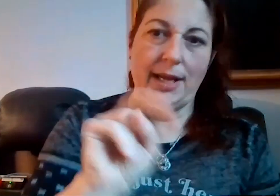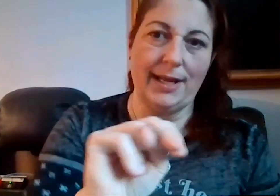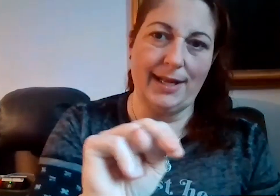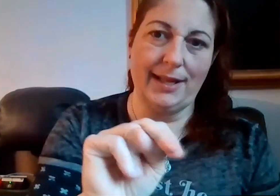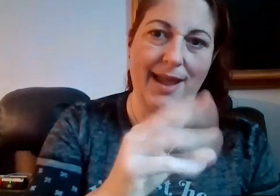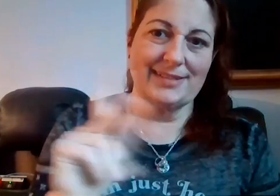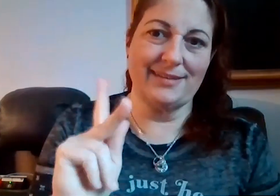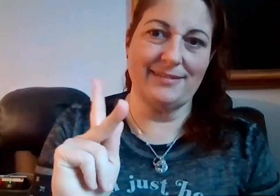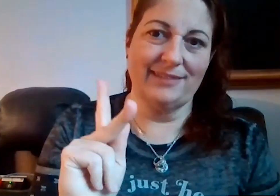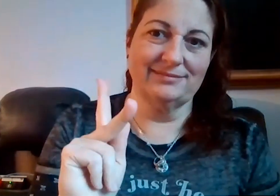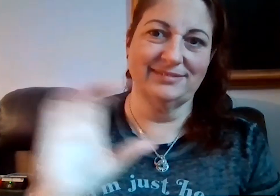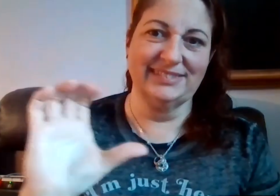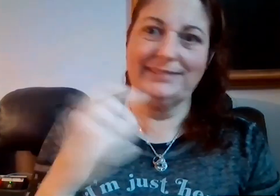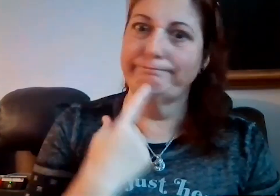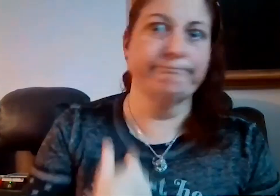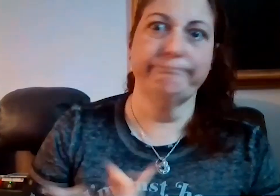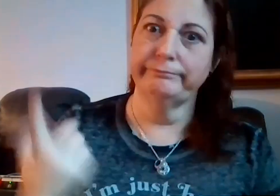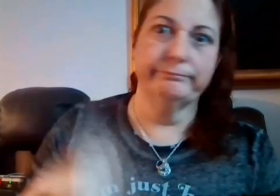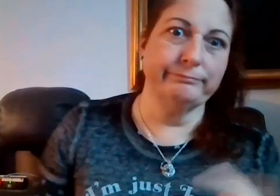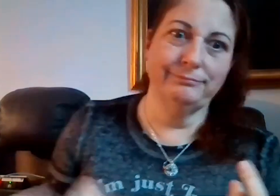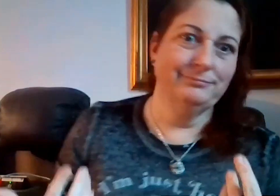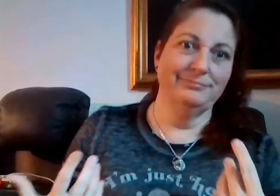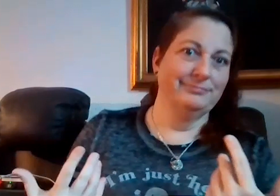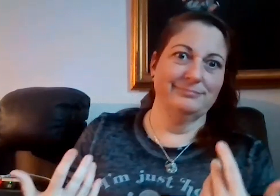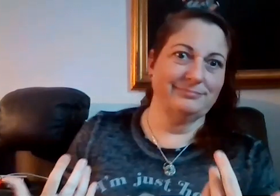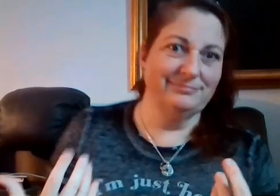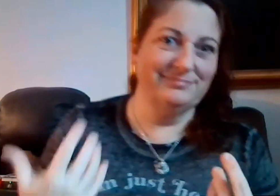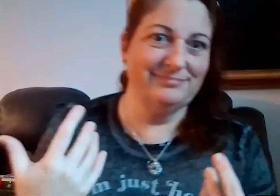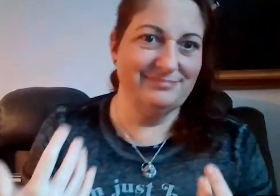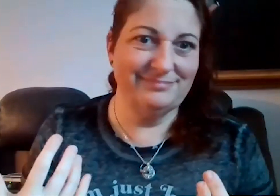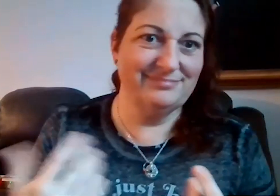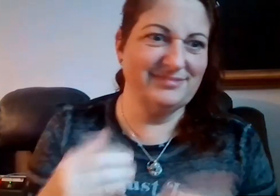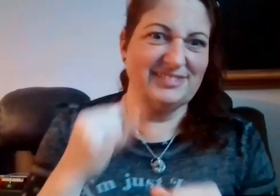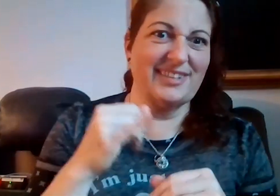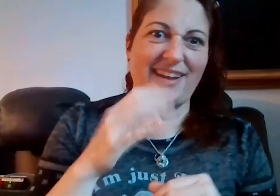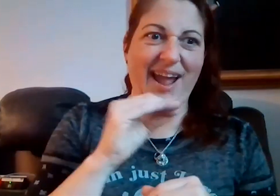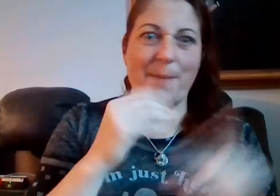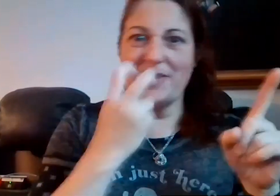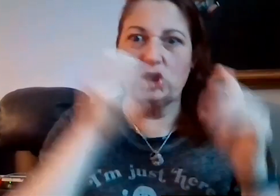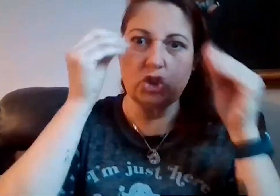I can't understand the differences between K in C and Q with the phonics side of English.